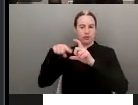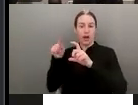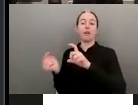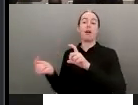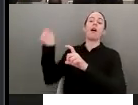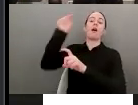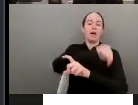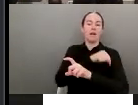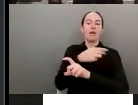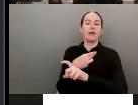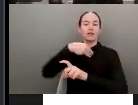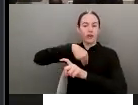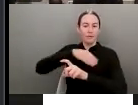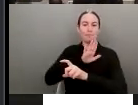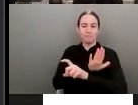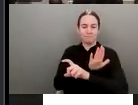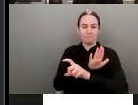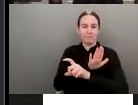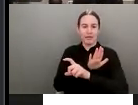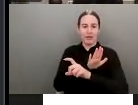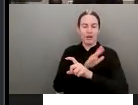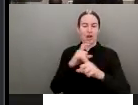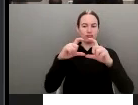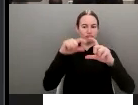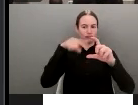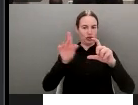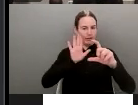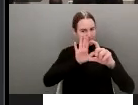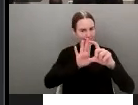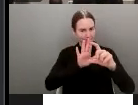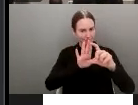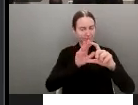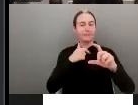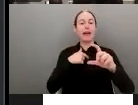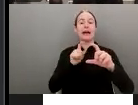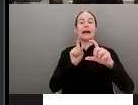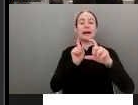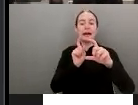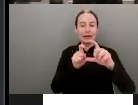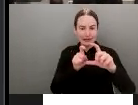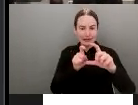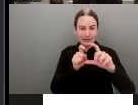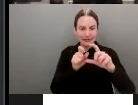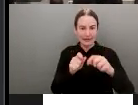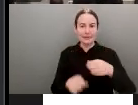and the rectangle with check mark stays there. It opens a menu